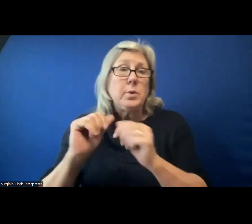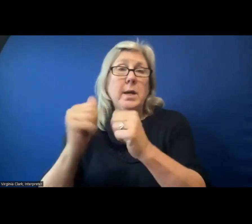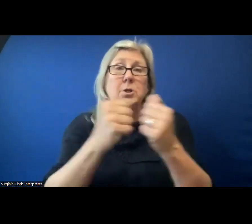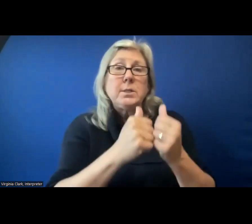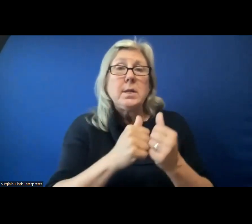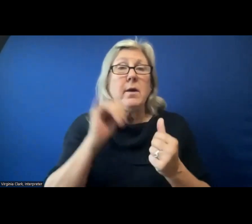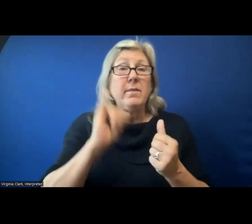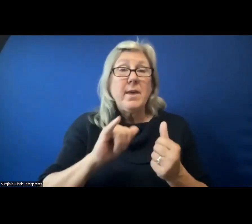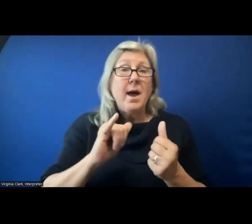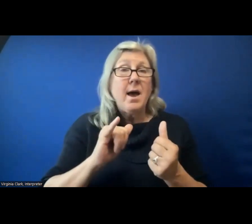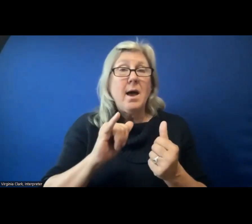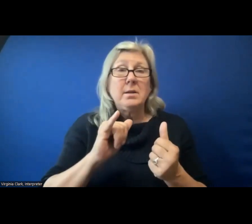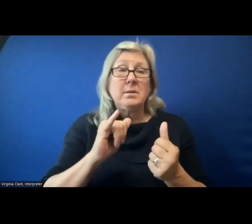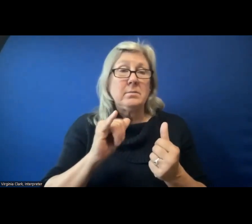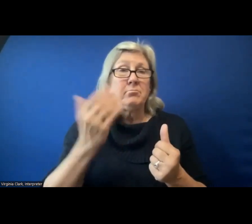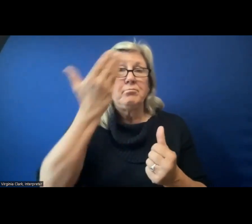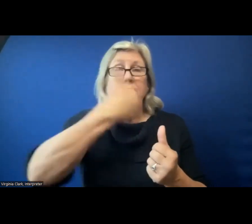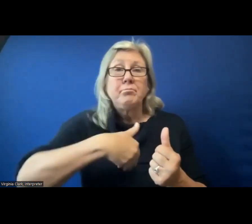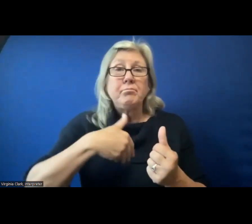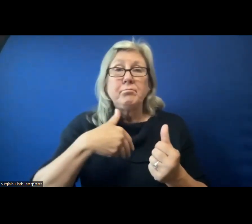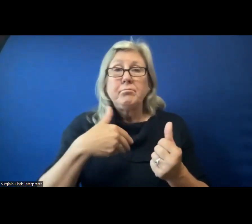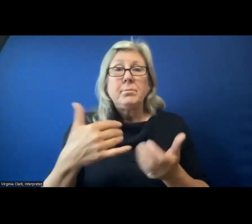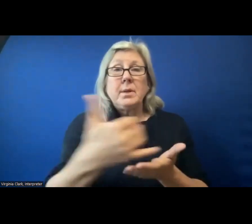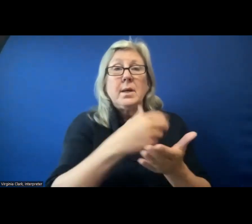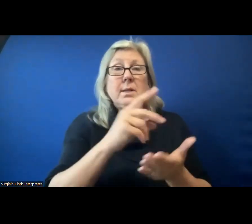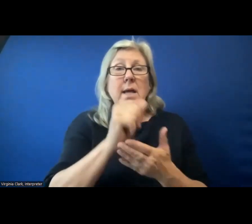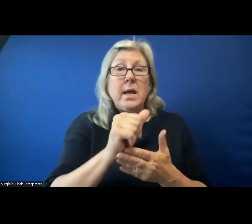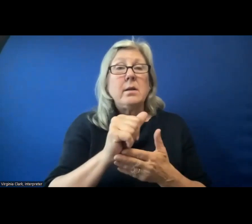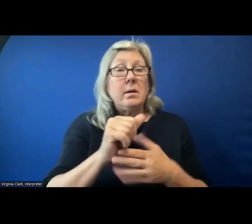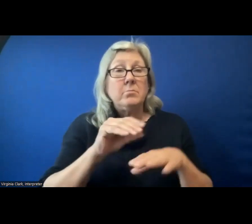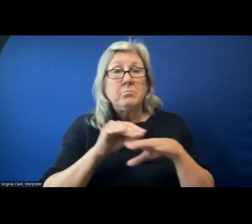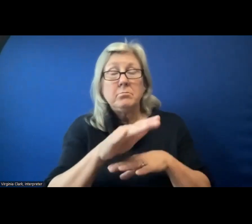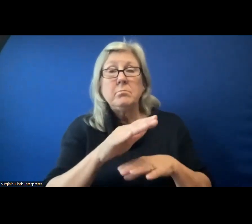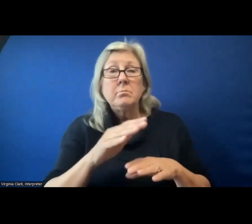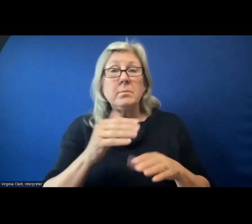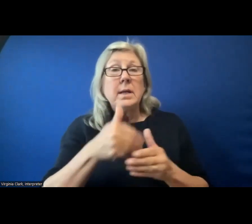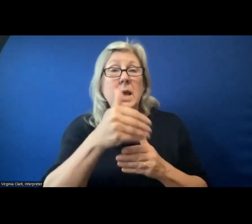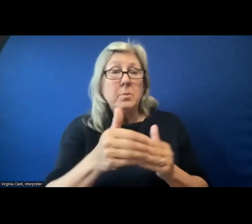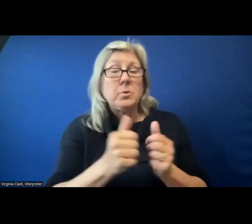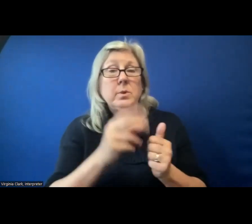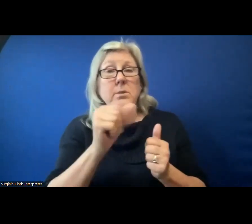effectively renders our neighbors with disabilities invisible in the community.